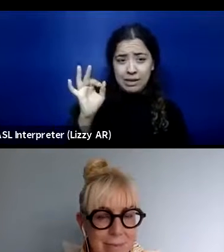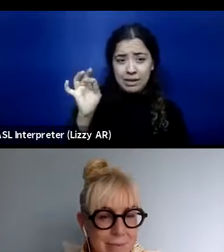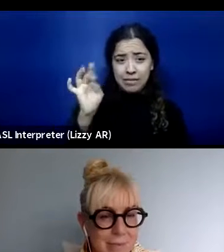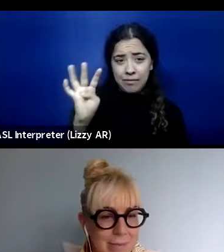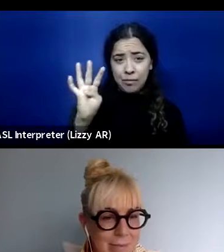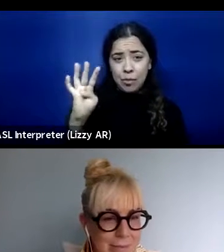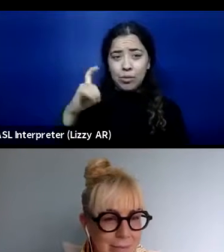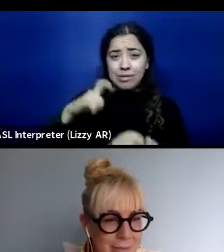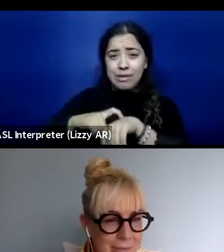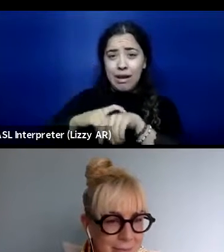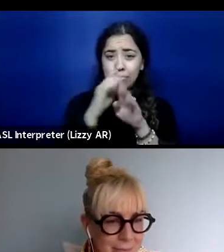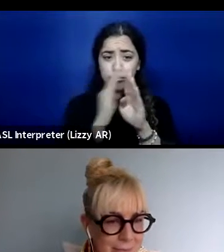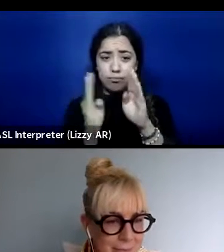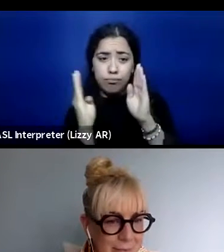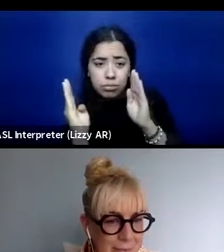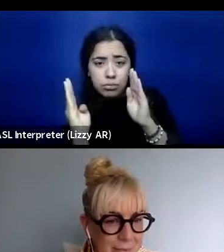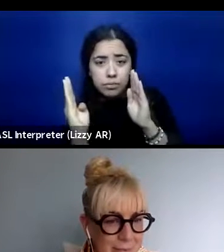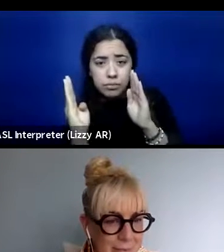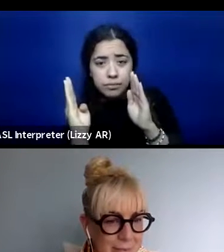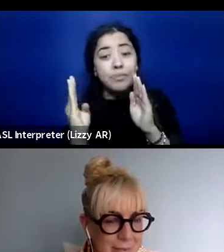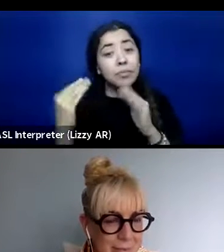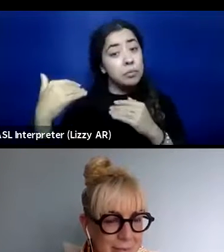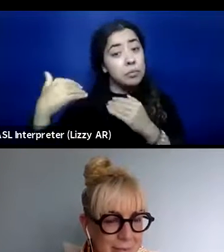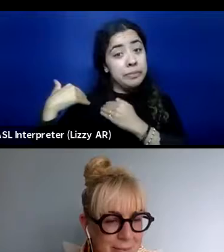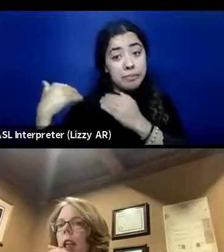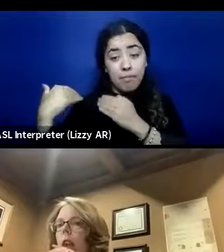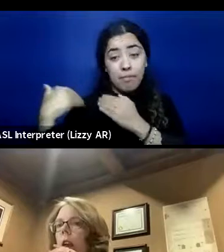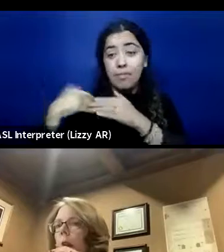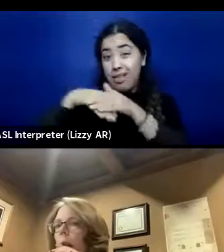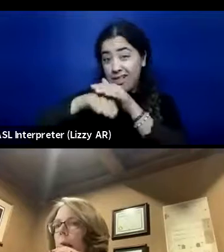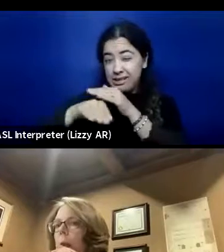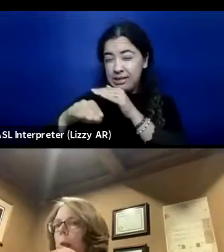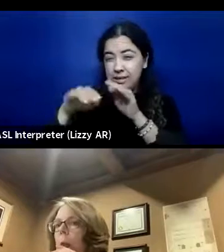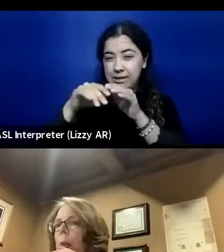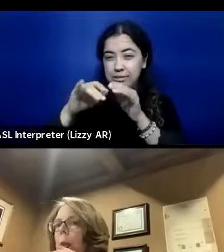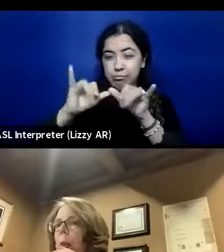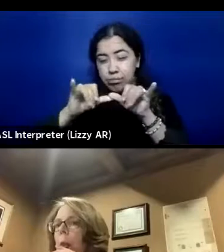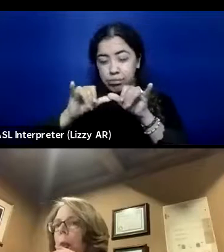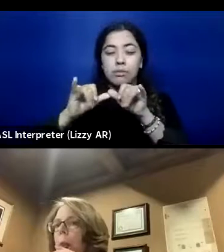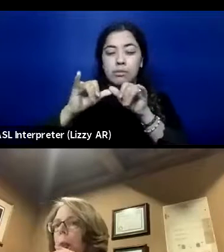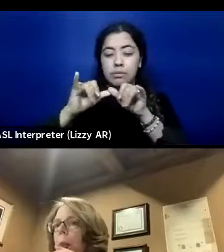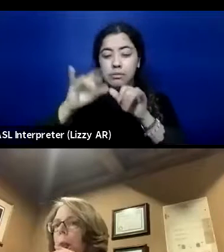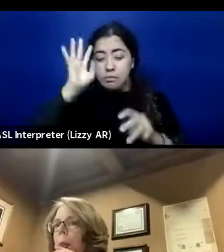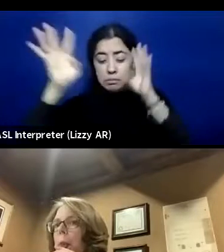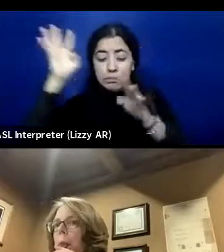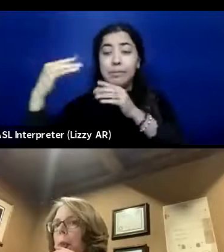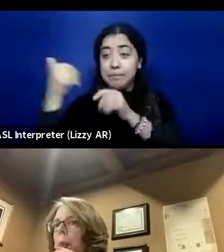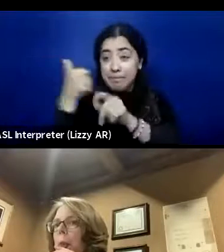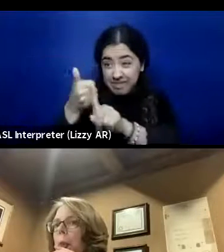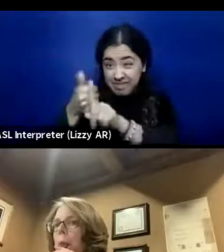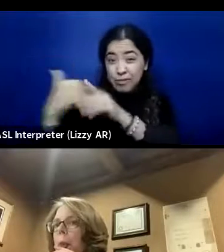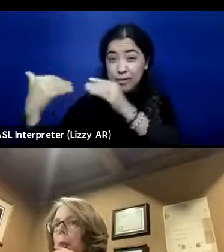actually was responsible for supporting the BBN computers. No kidding.